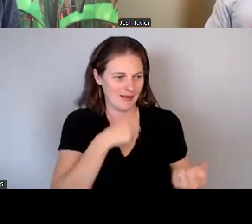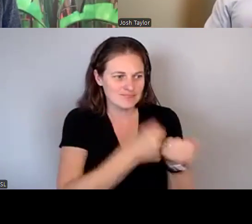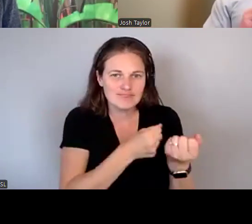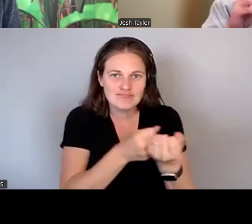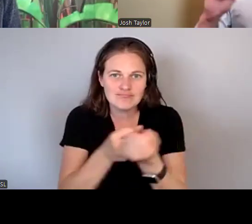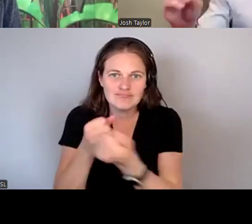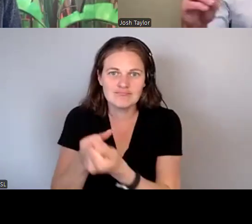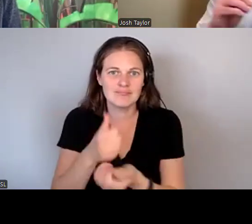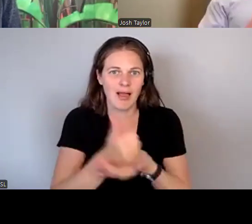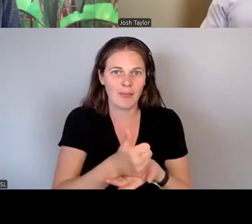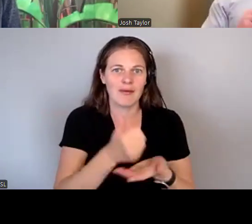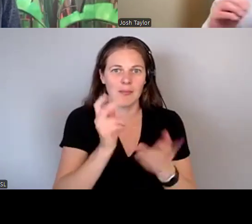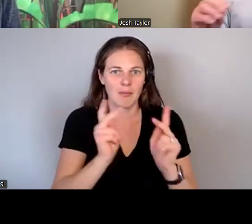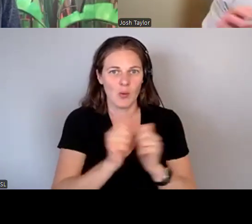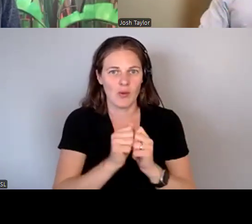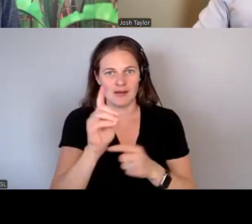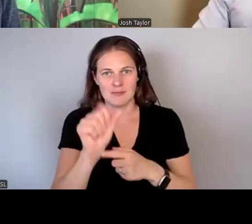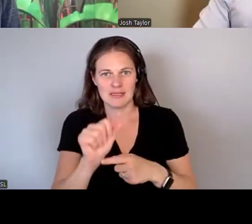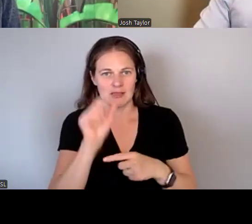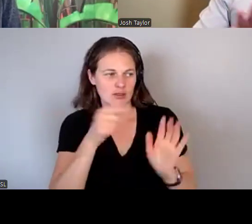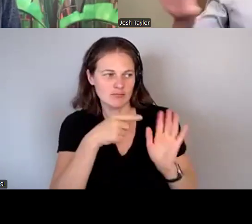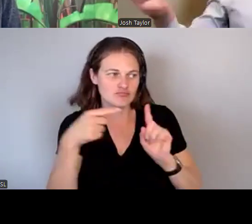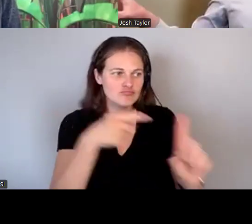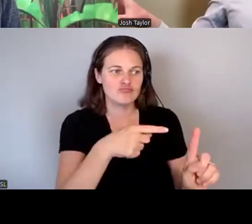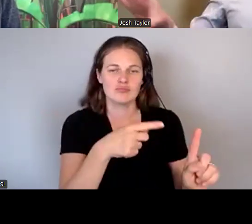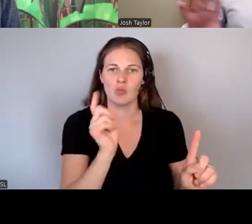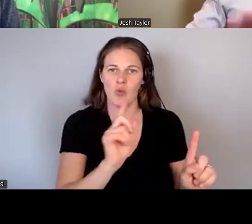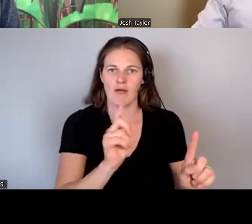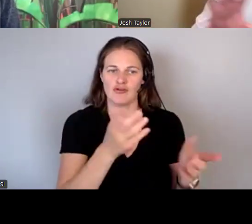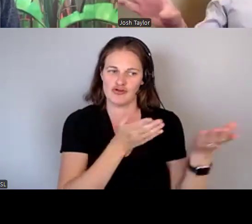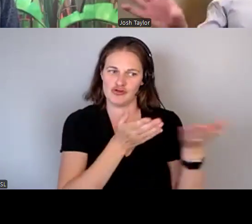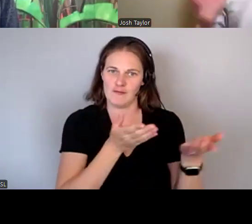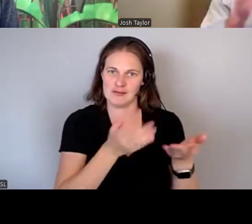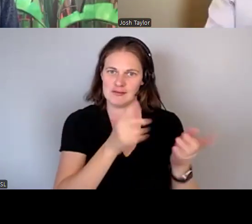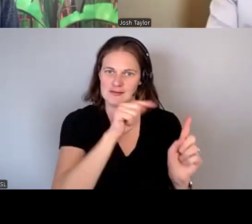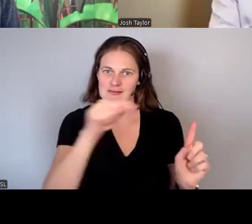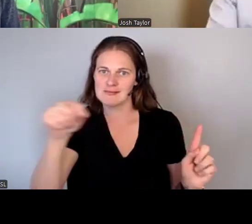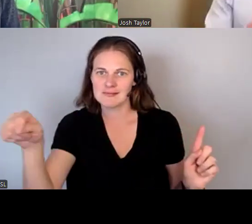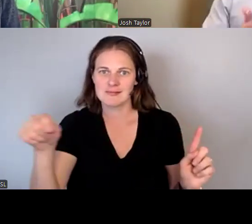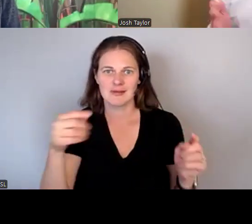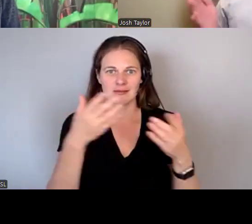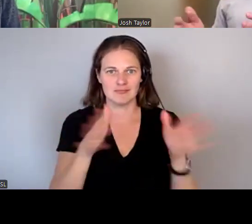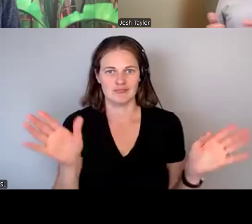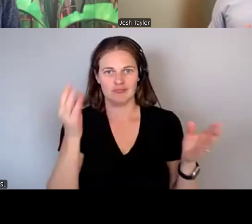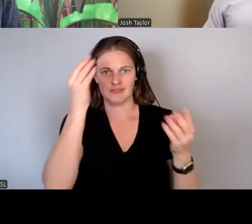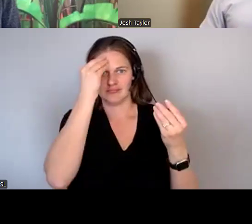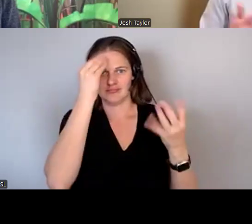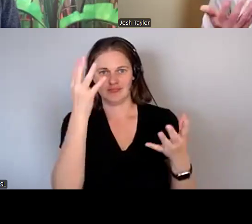to services that may be out there and really kind of getting a broader sense of, hey, how can we help navigate some of these